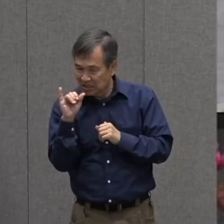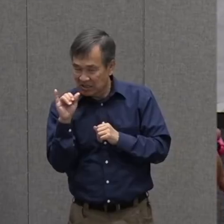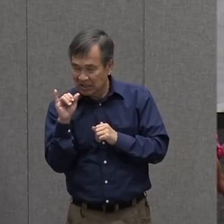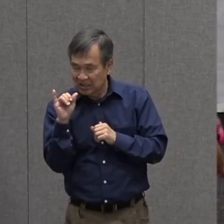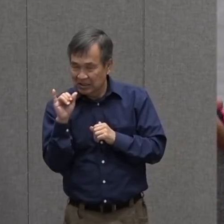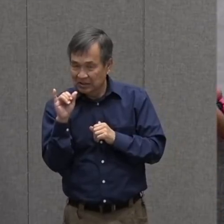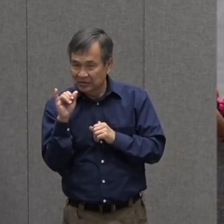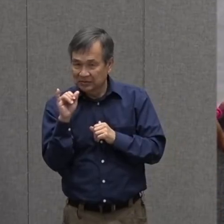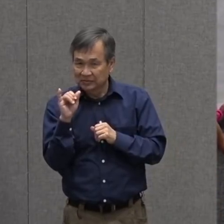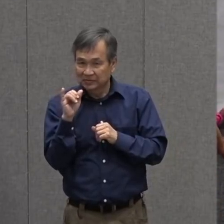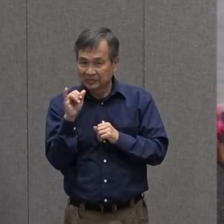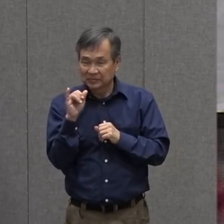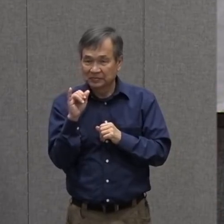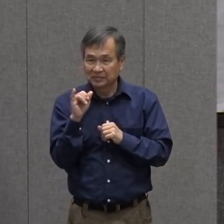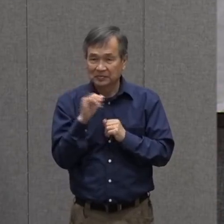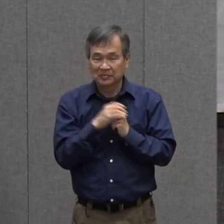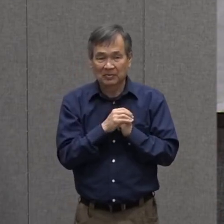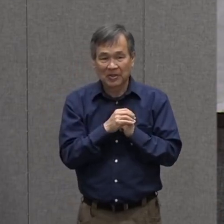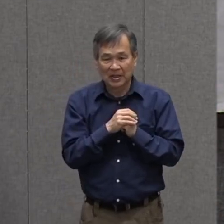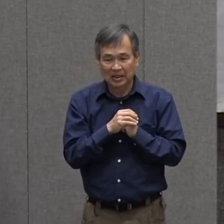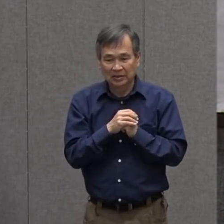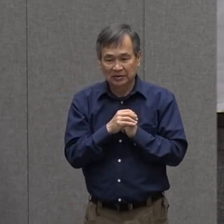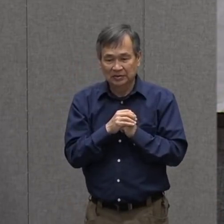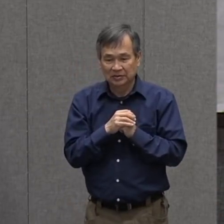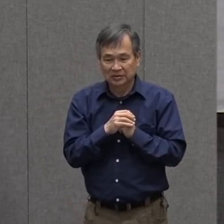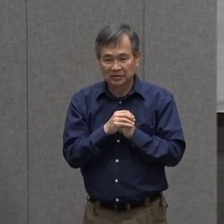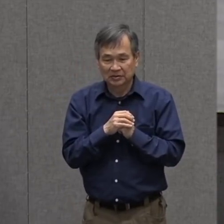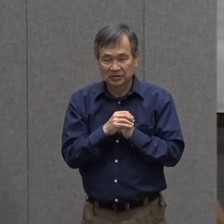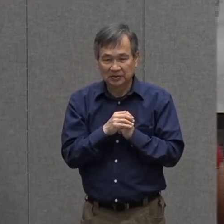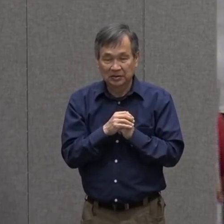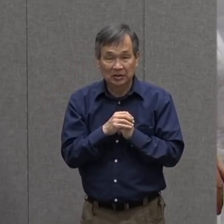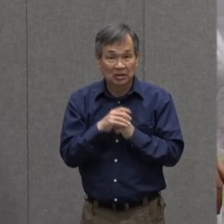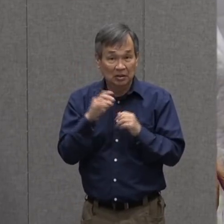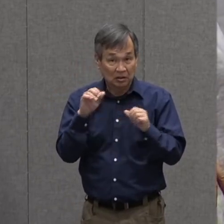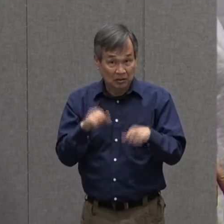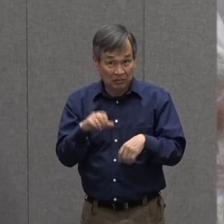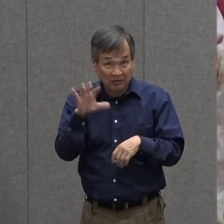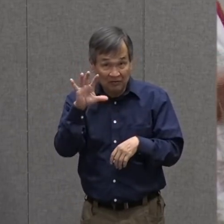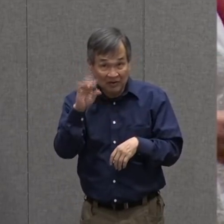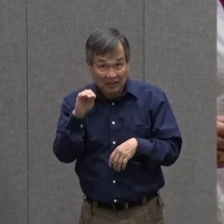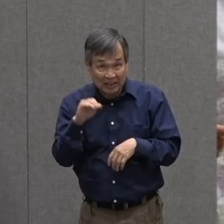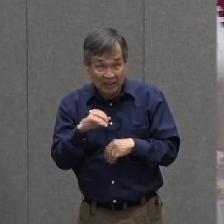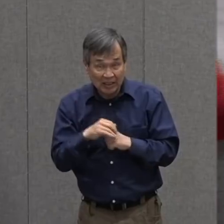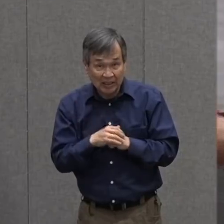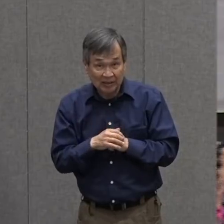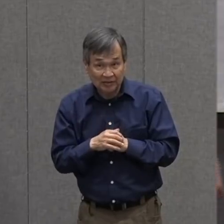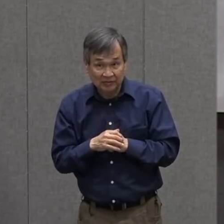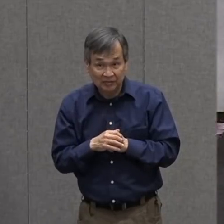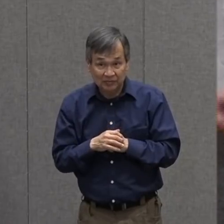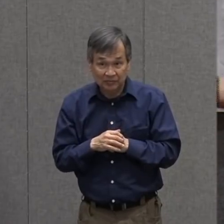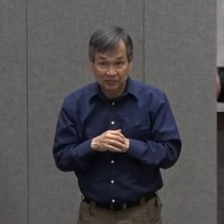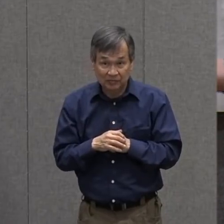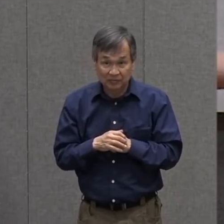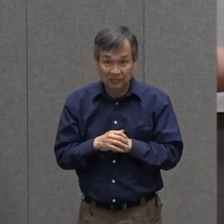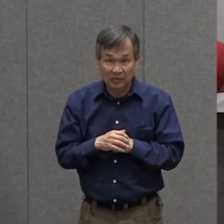some different increment with six. I wonder if it's 50. Because I'm looking at my next thing where it's talking about,